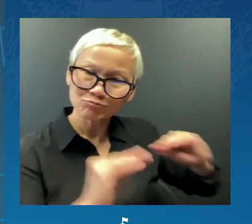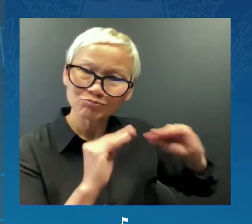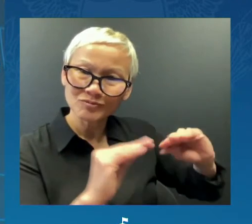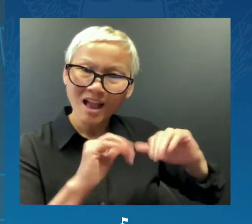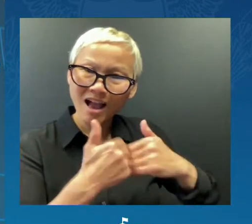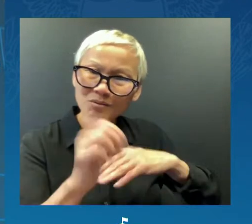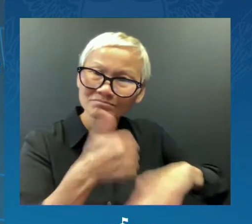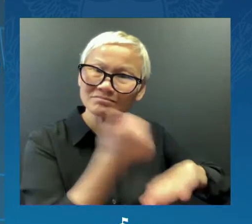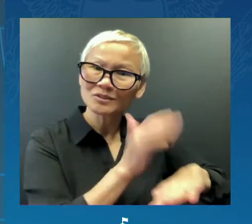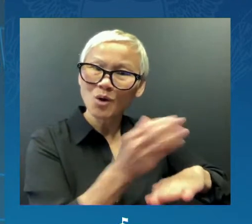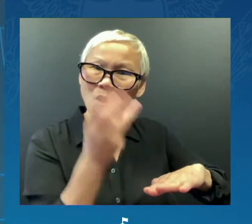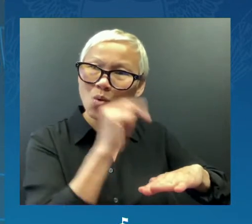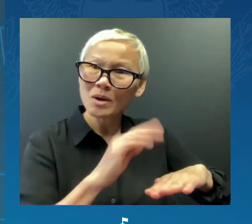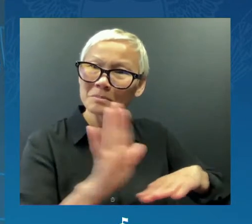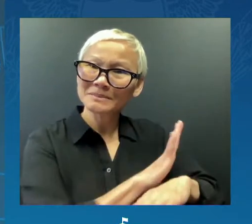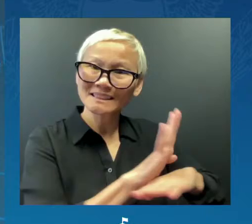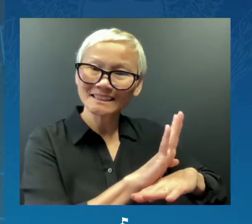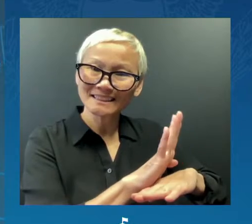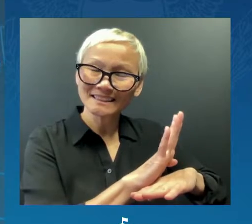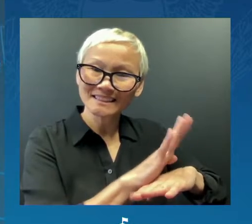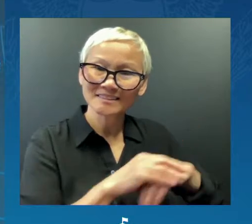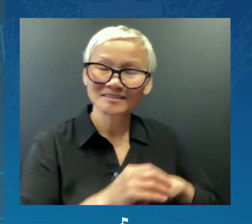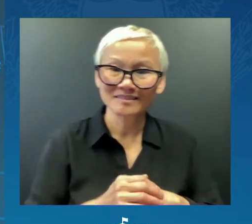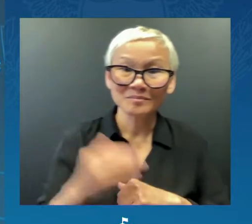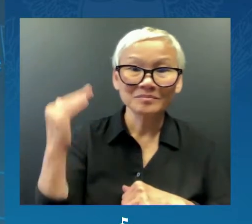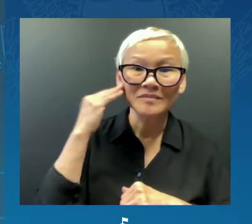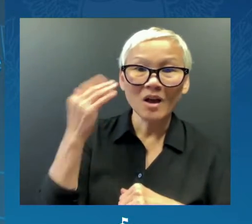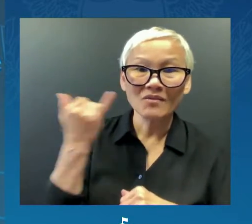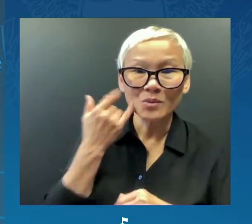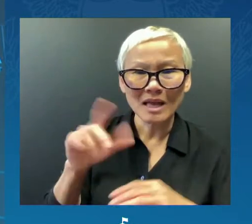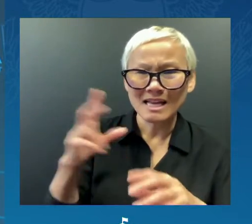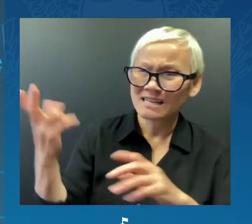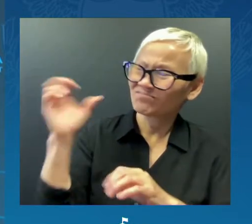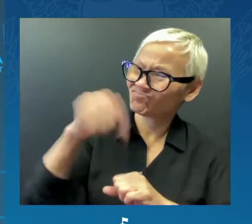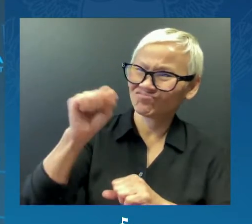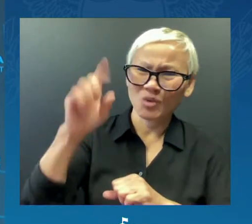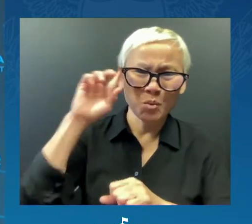that have the incredible capacity of these young leaders,